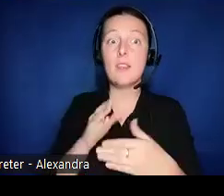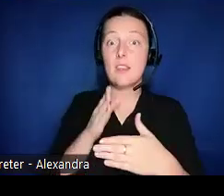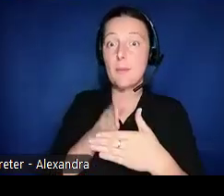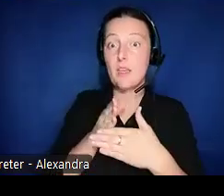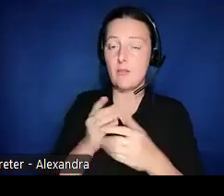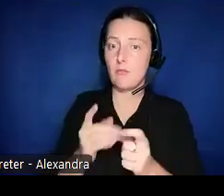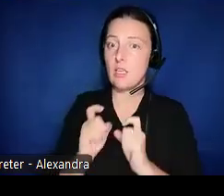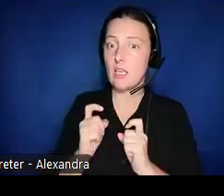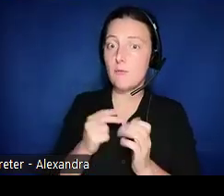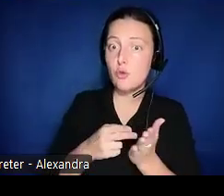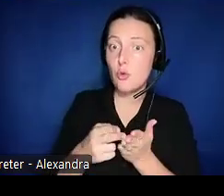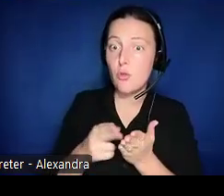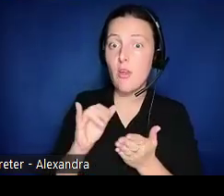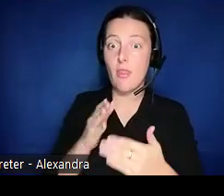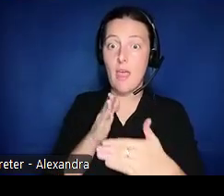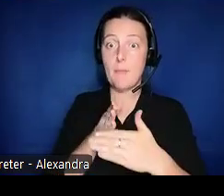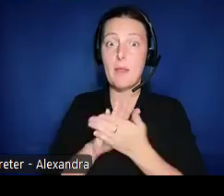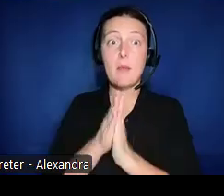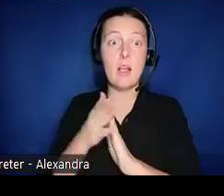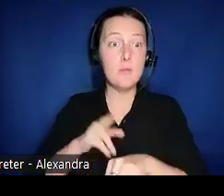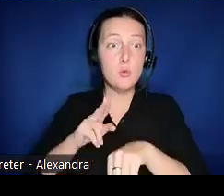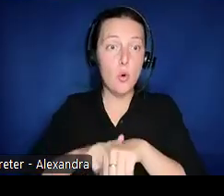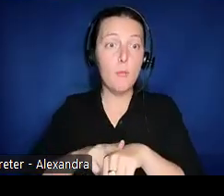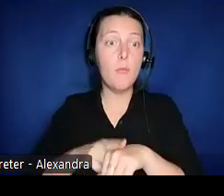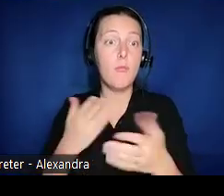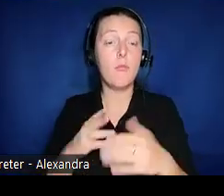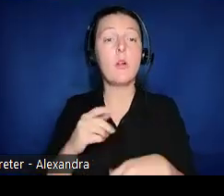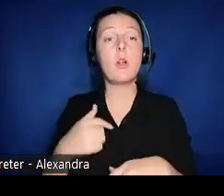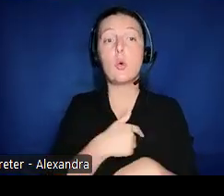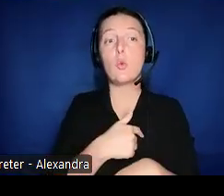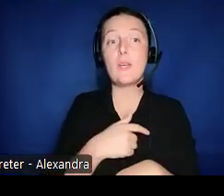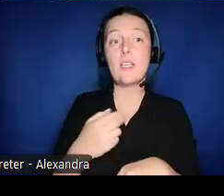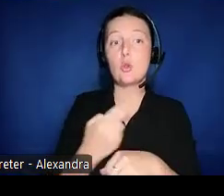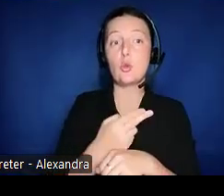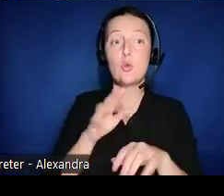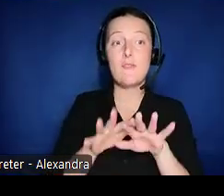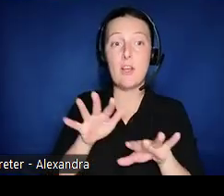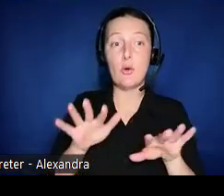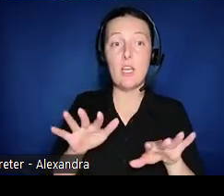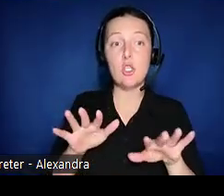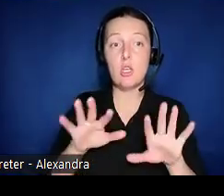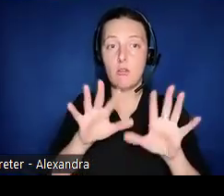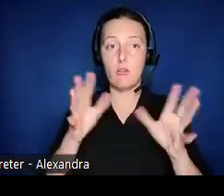uh we use variation to quantify deviation from the norm then discover correlation among several